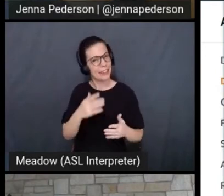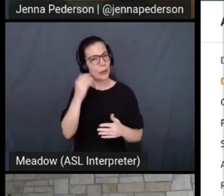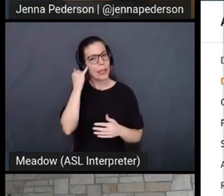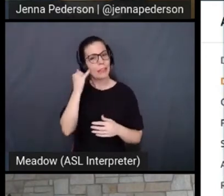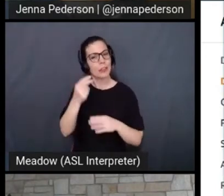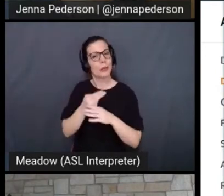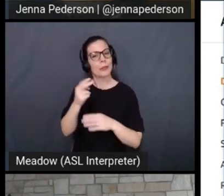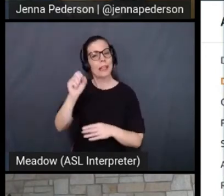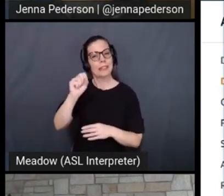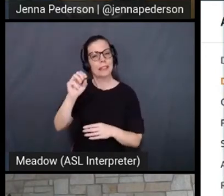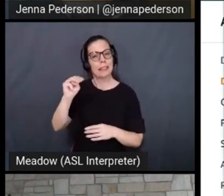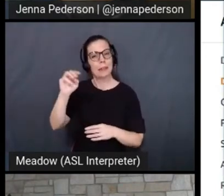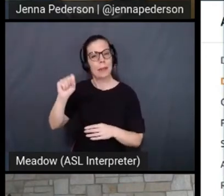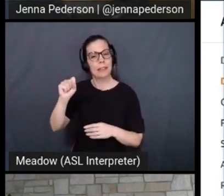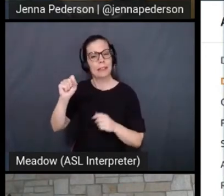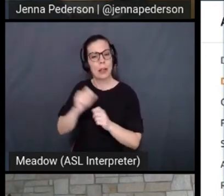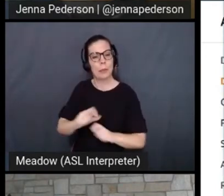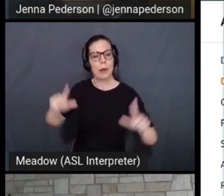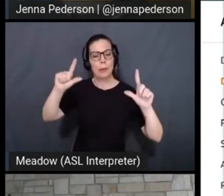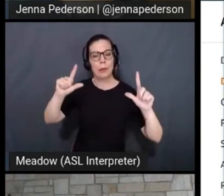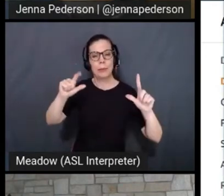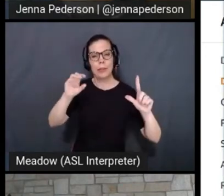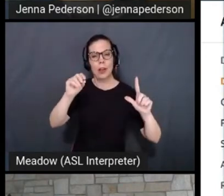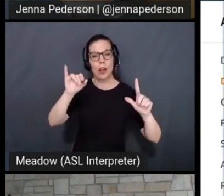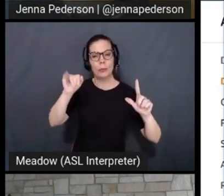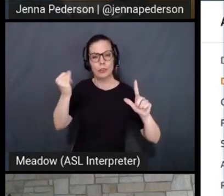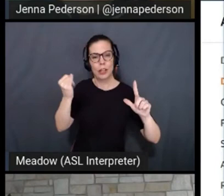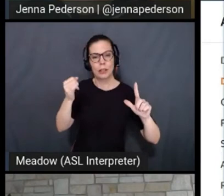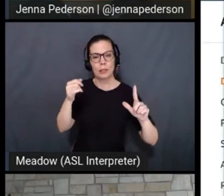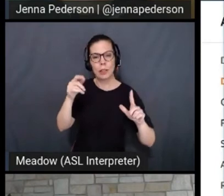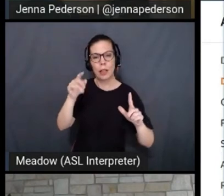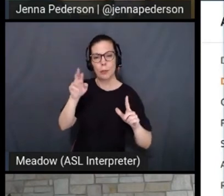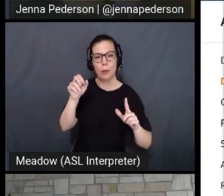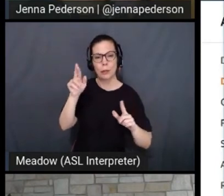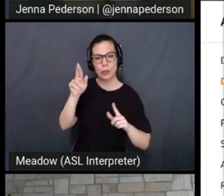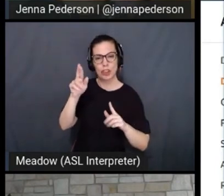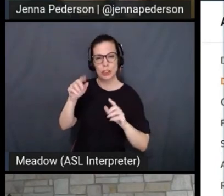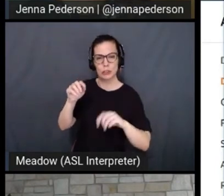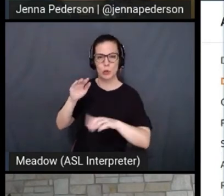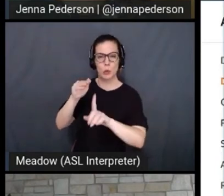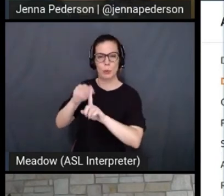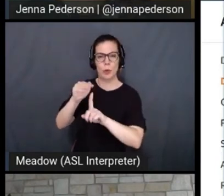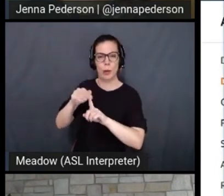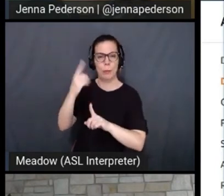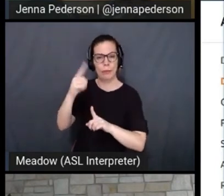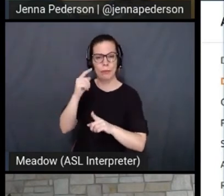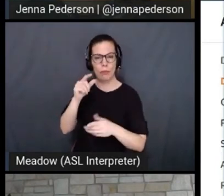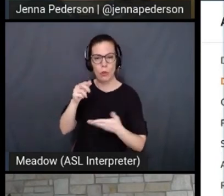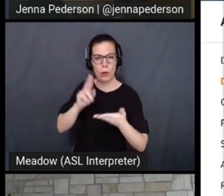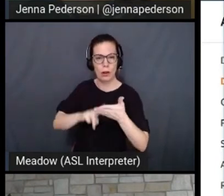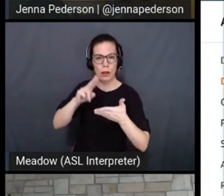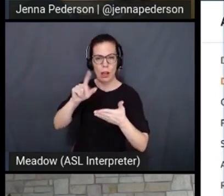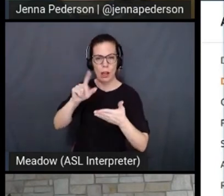and it'll pop up the Object Browser to prop for login, and today we don't support the objects browser.